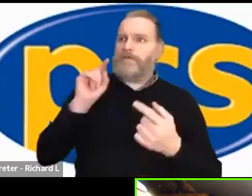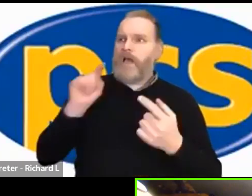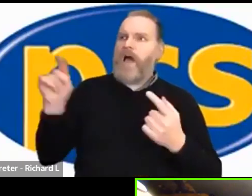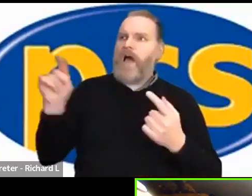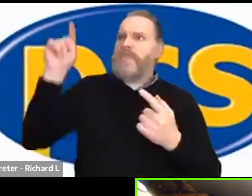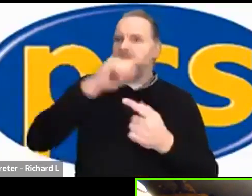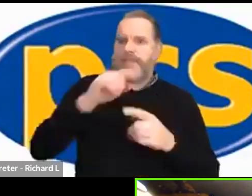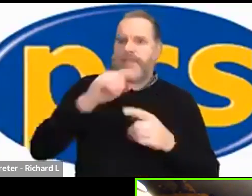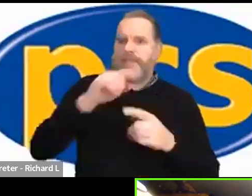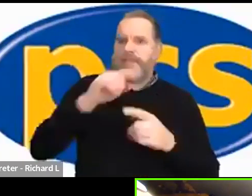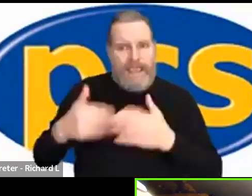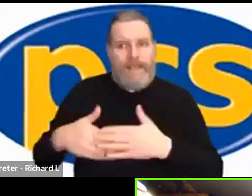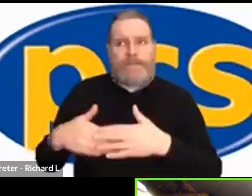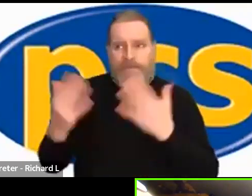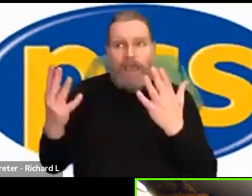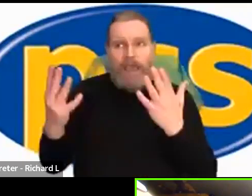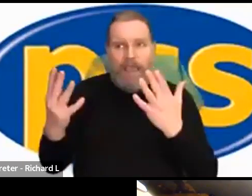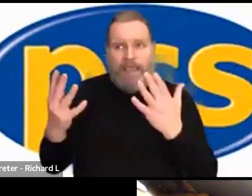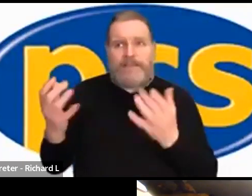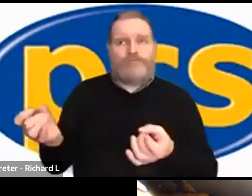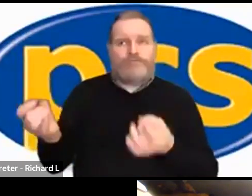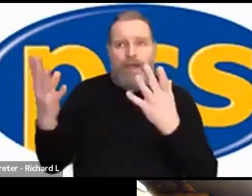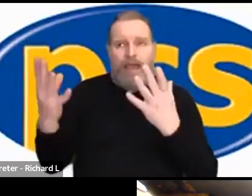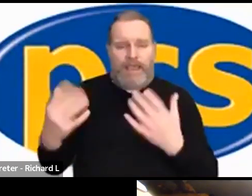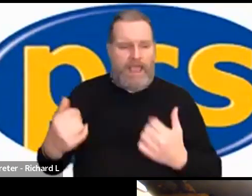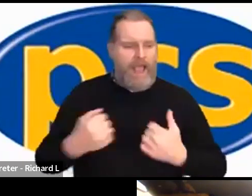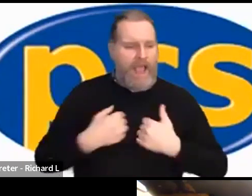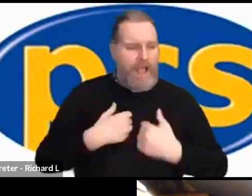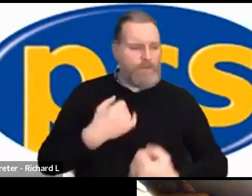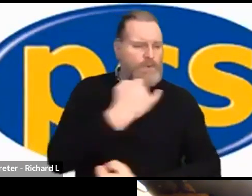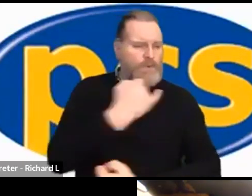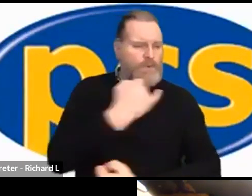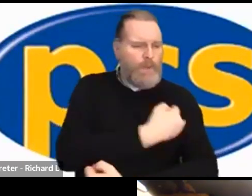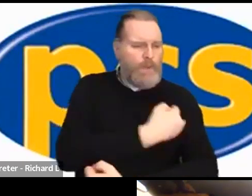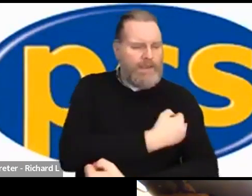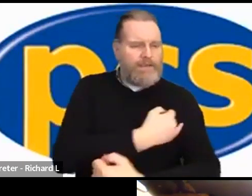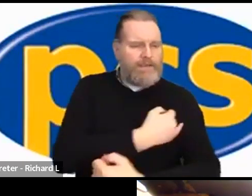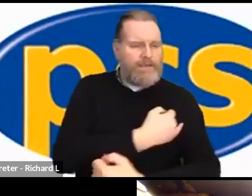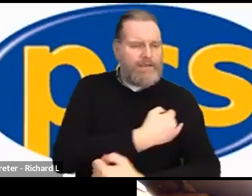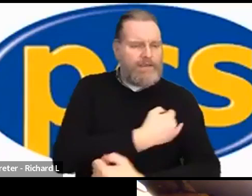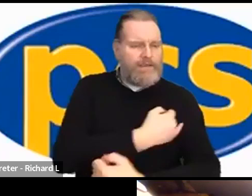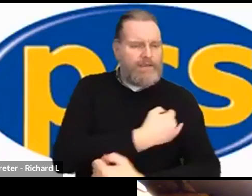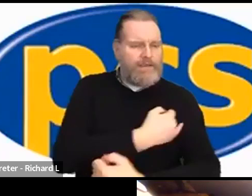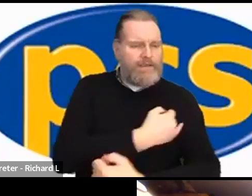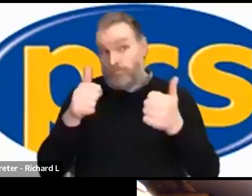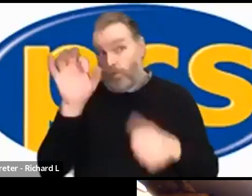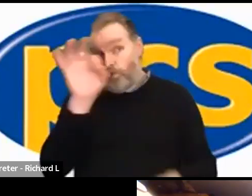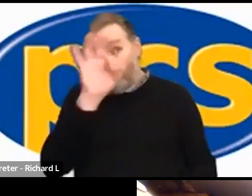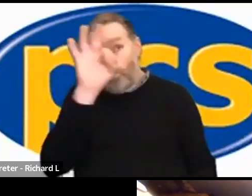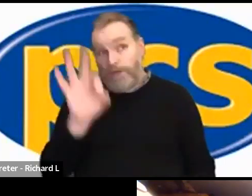day as other organizers